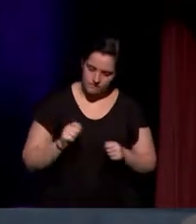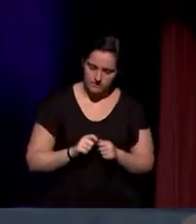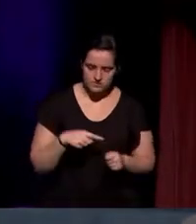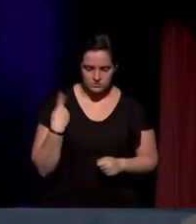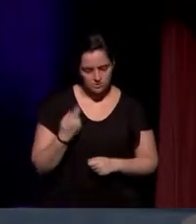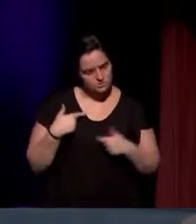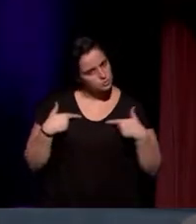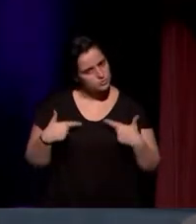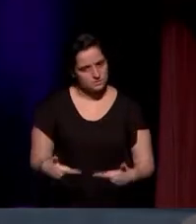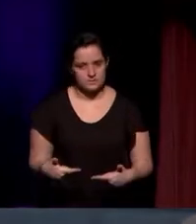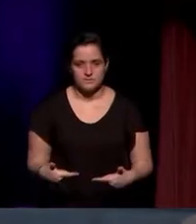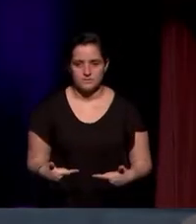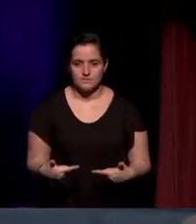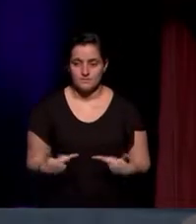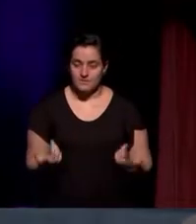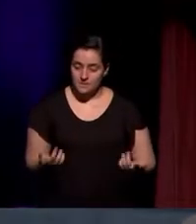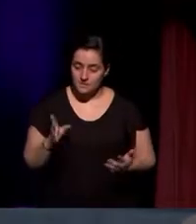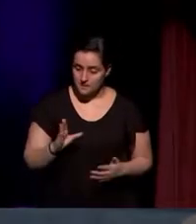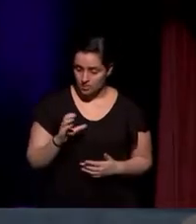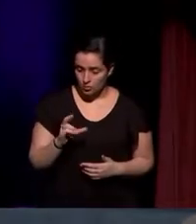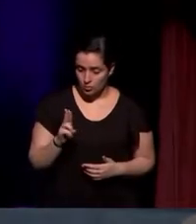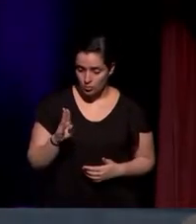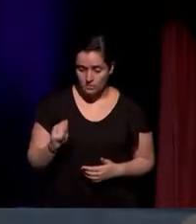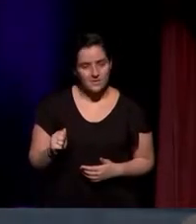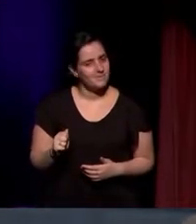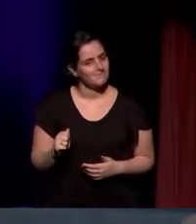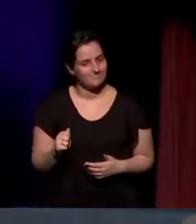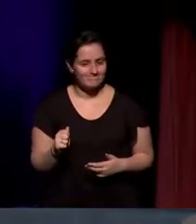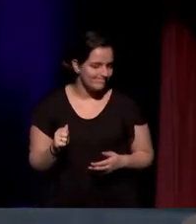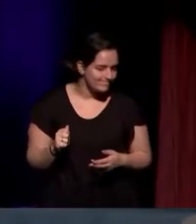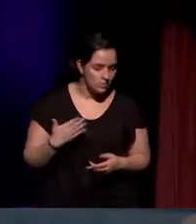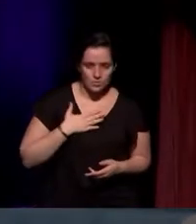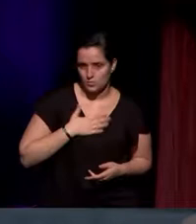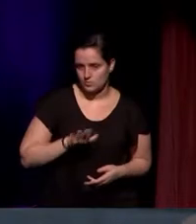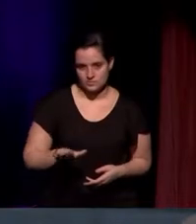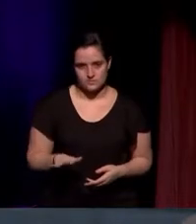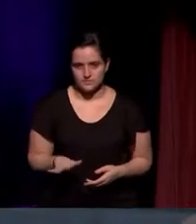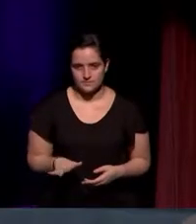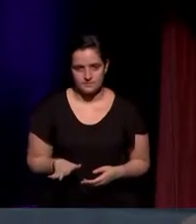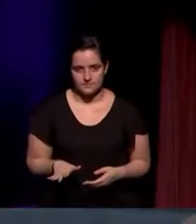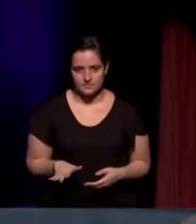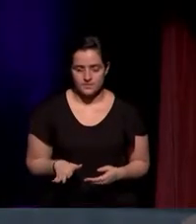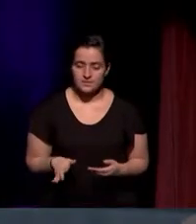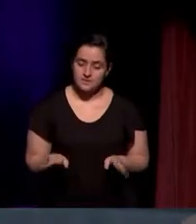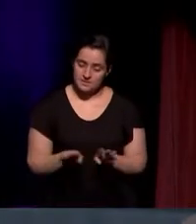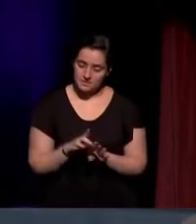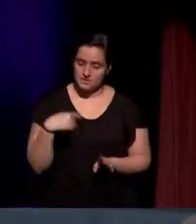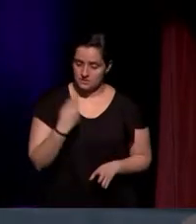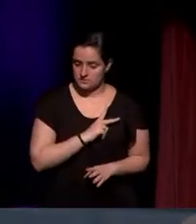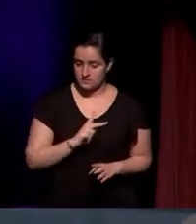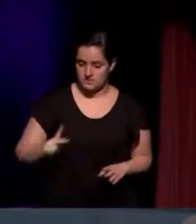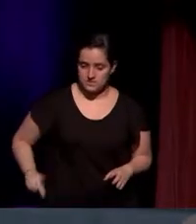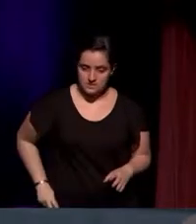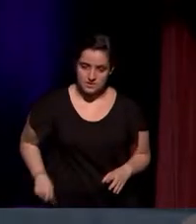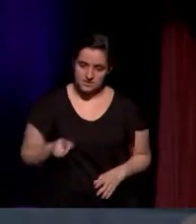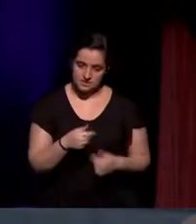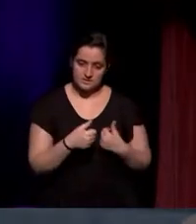This was not much well seen by Cuba, even over we had a president who had studied in the United States